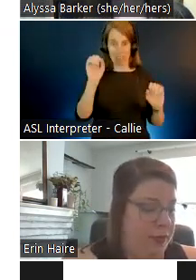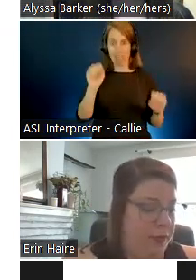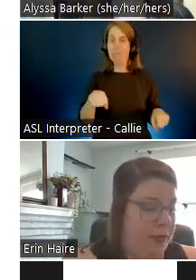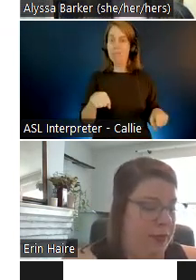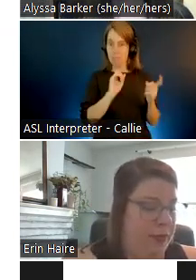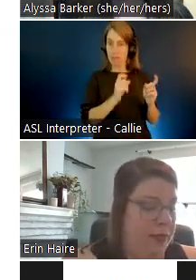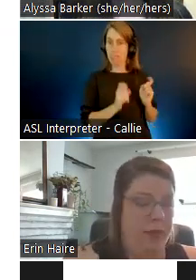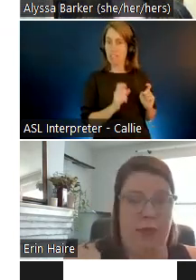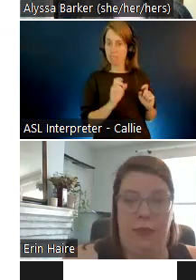you know thoughts Alyssa?